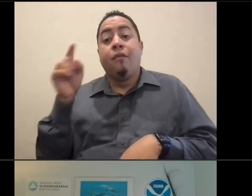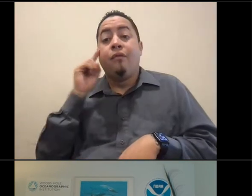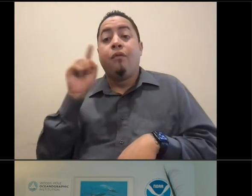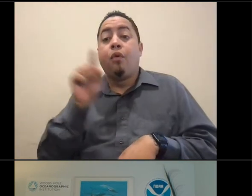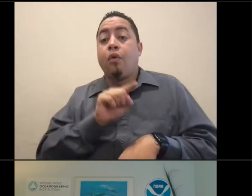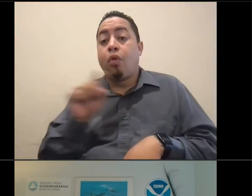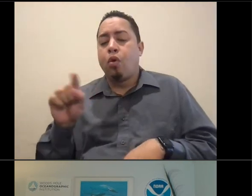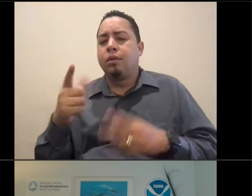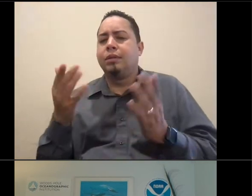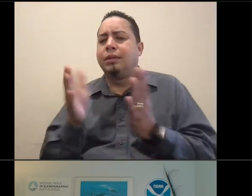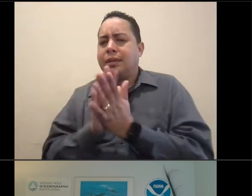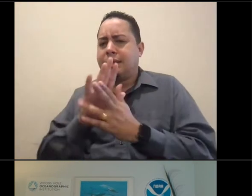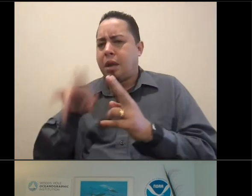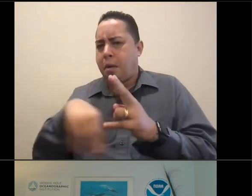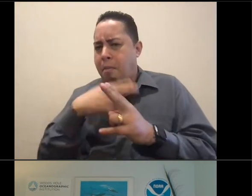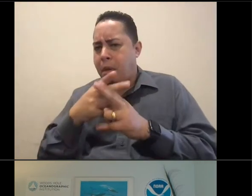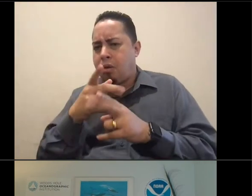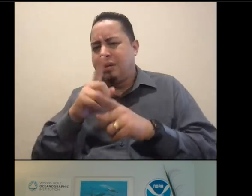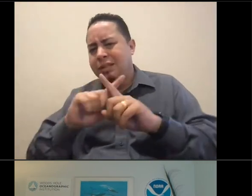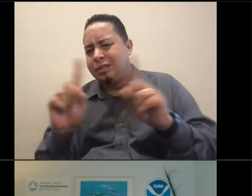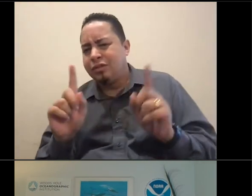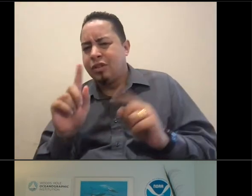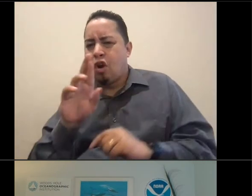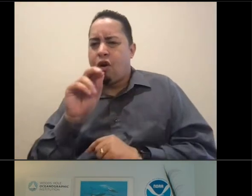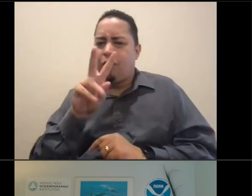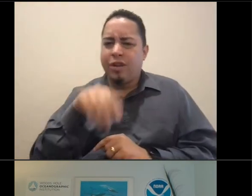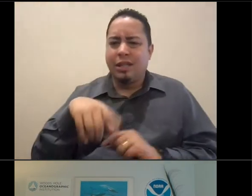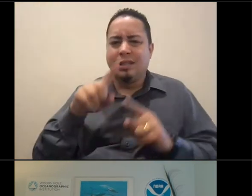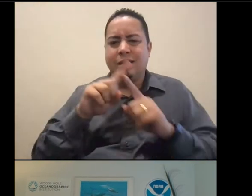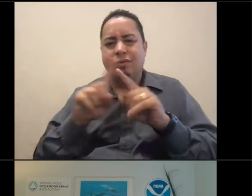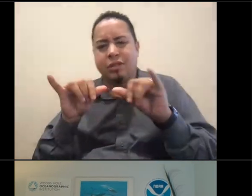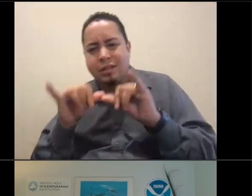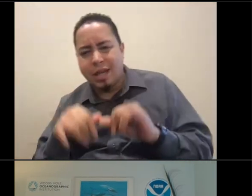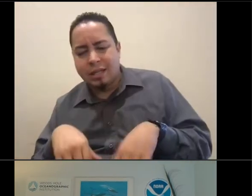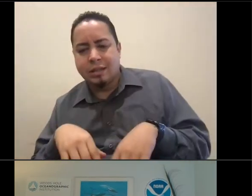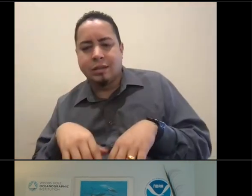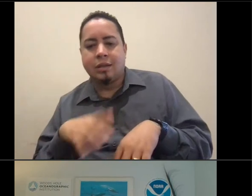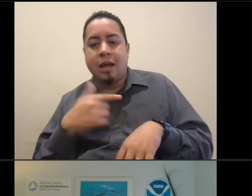if they come in different sizes, if they do different things, that so I work at Woods Hole Sea Grant.